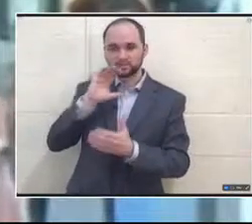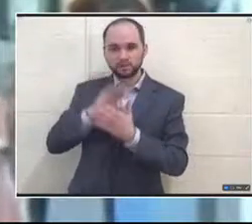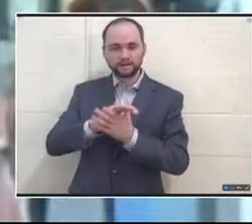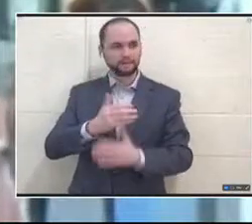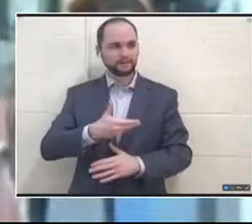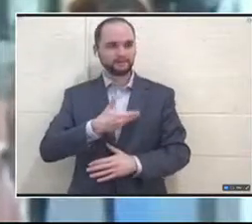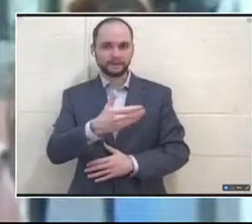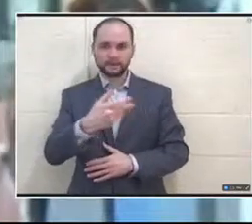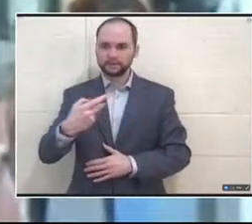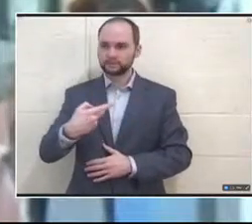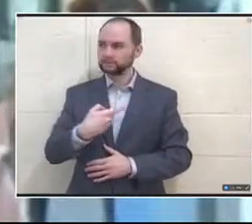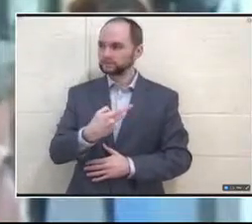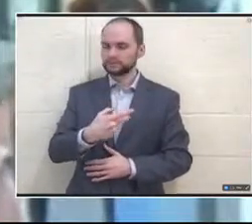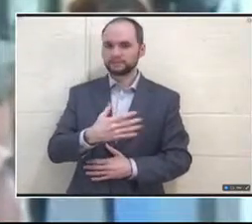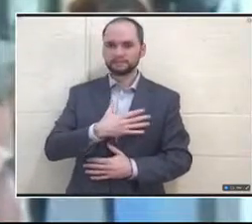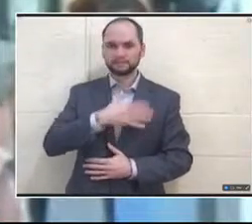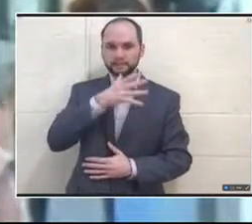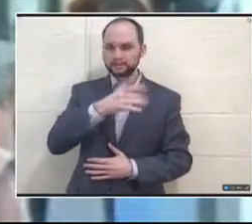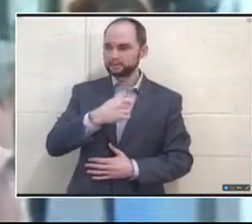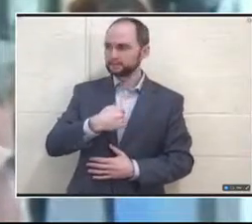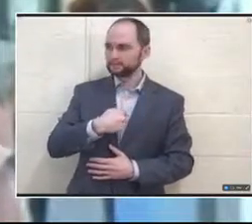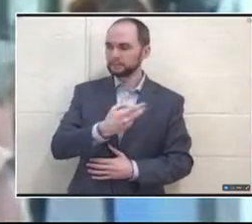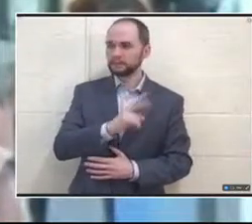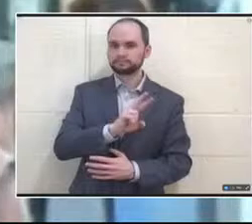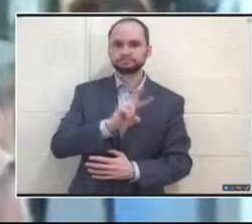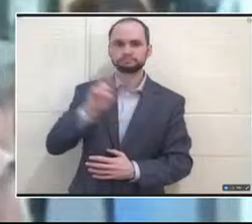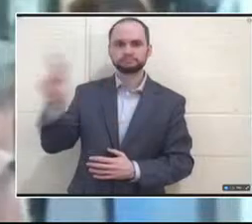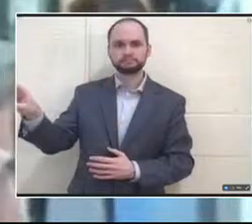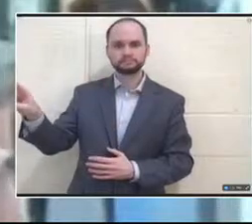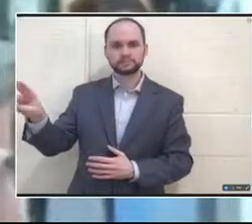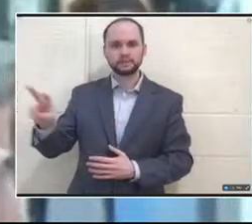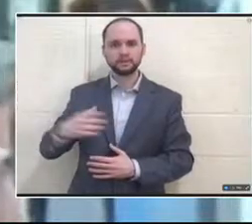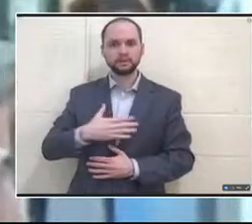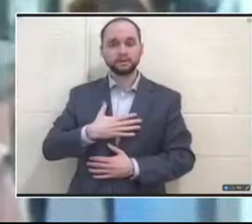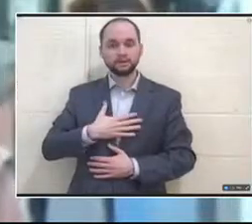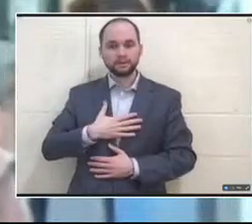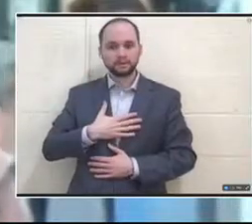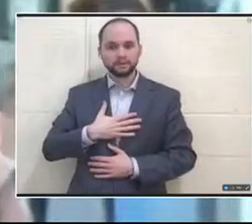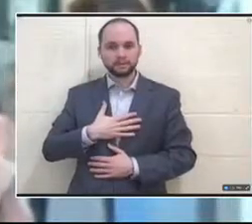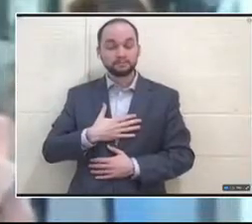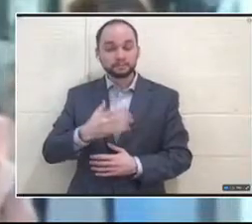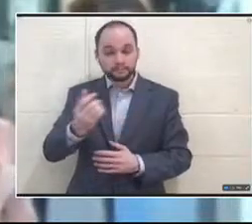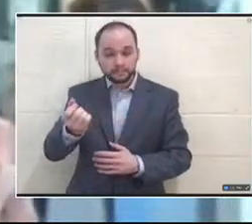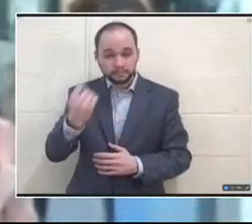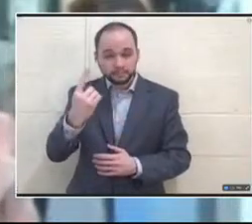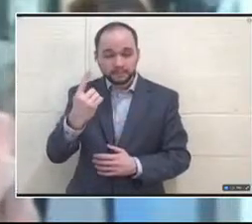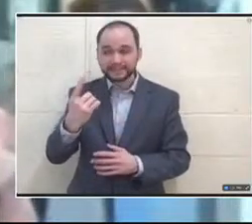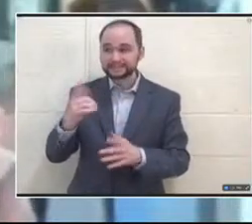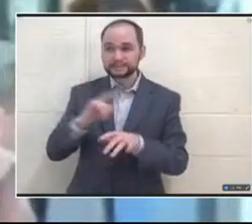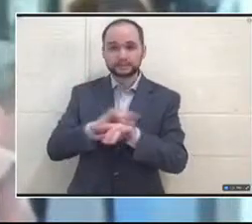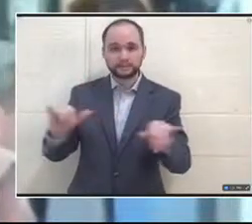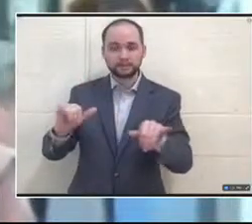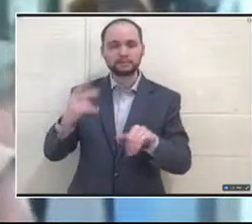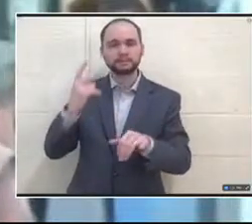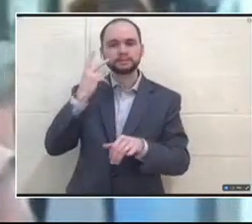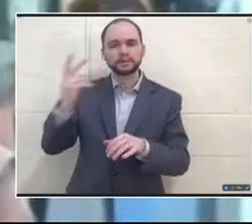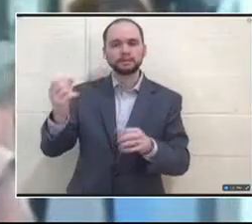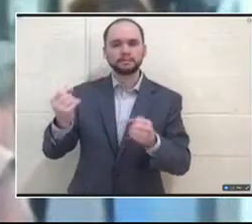along with all of this there were protests and people speaking out against the fact that I had